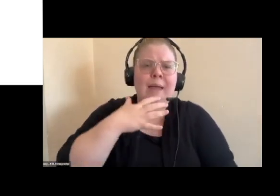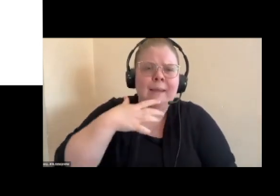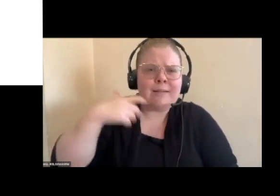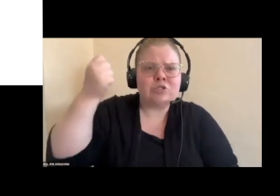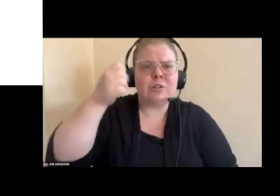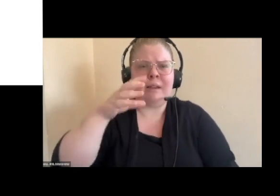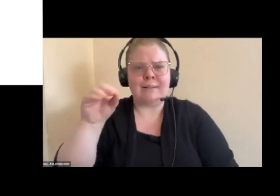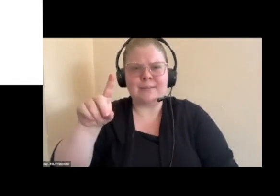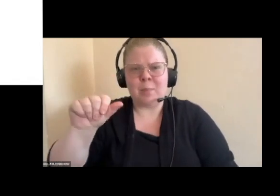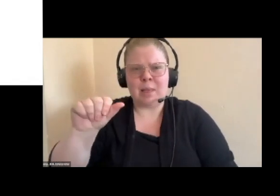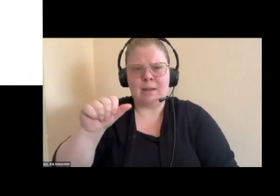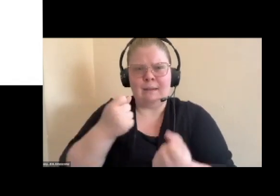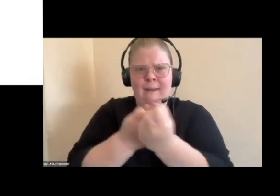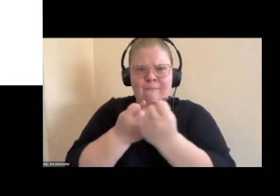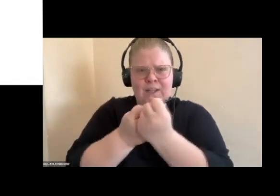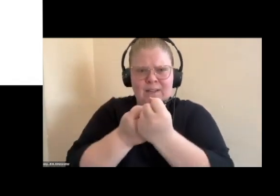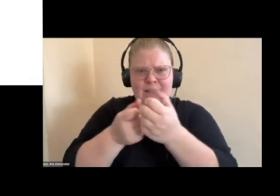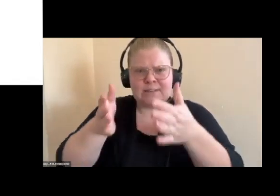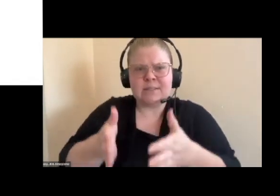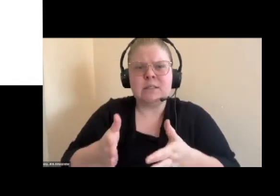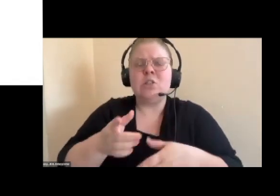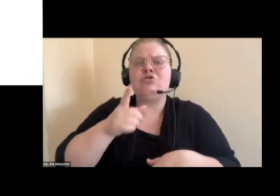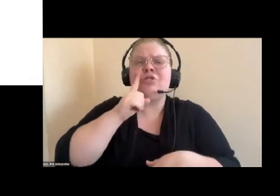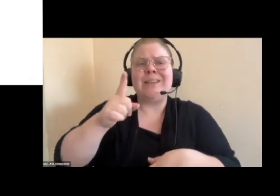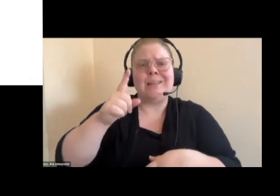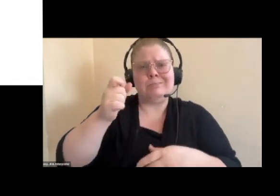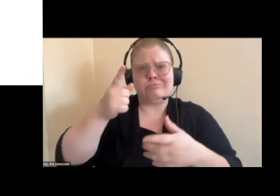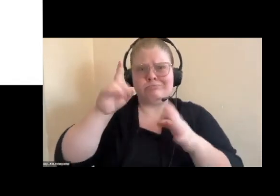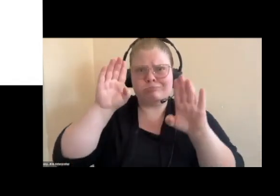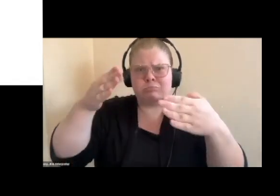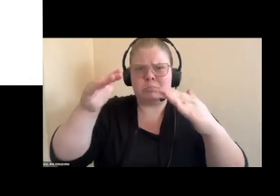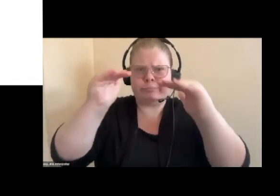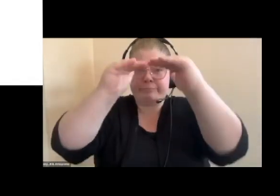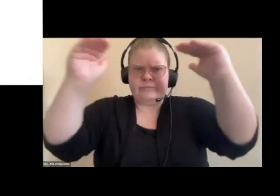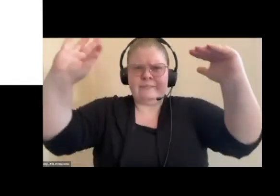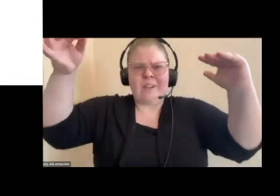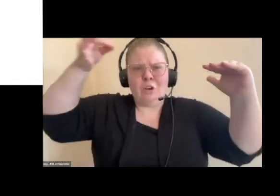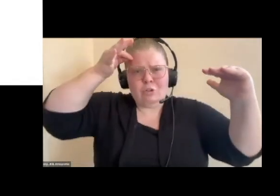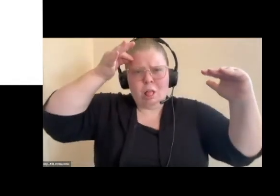particularly more at the federal level. We work with a coalition called the